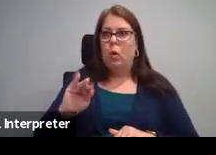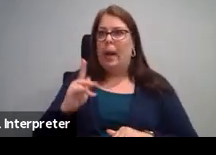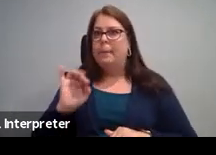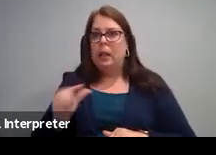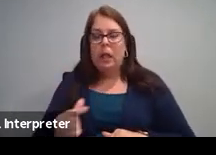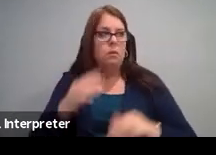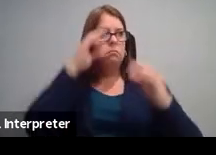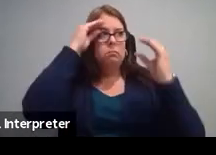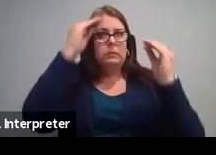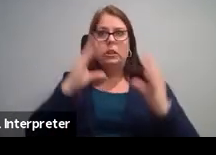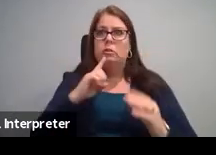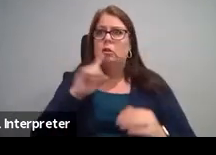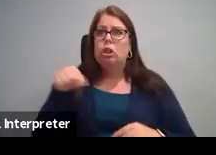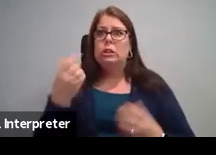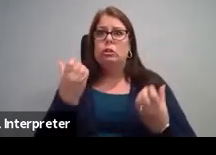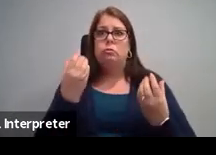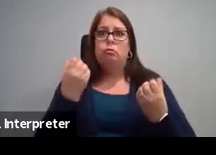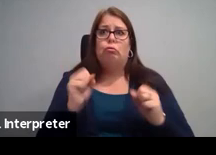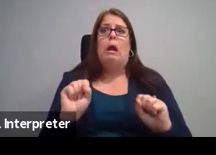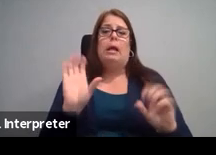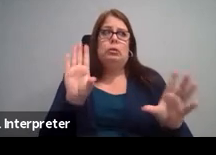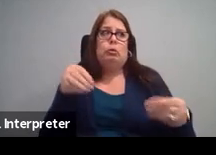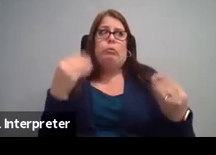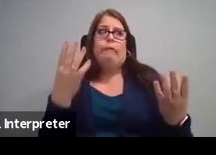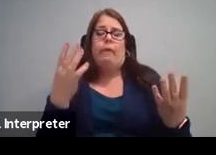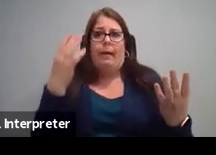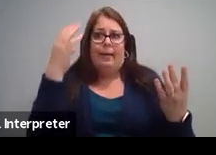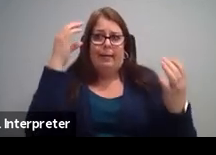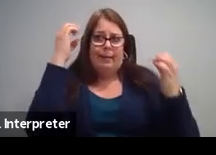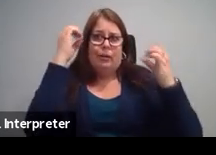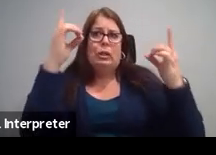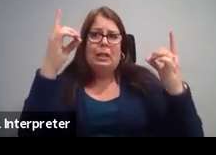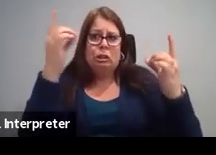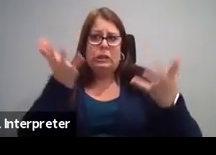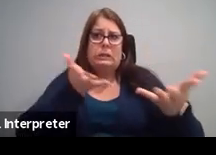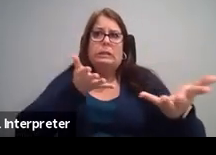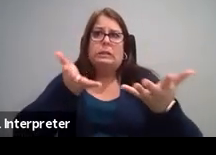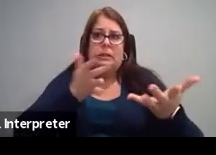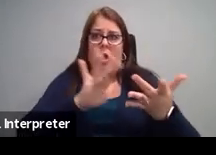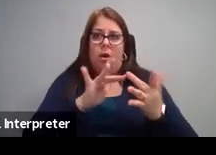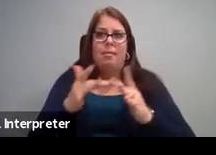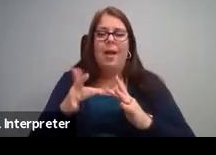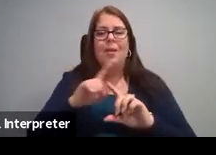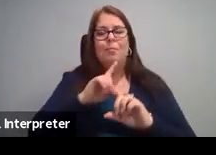Laurie Arnold: Be able to provide education but pie in the sky would really be to reconceptualize